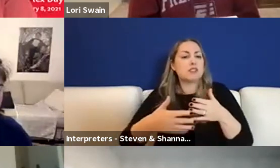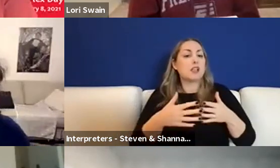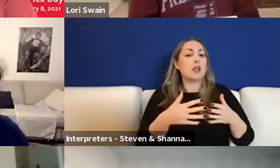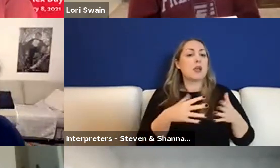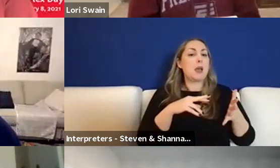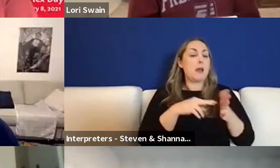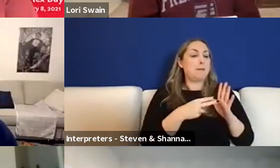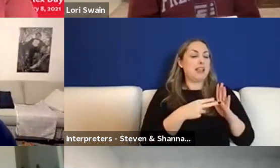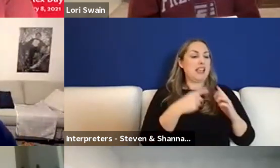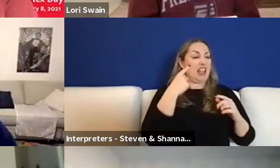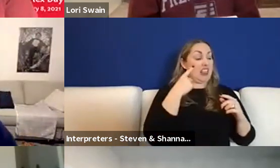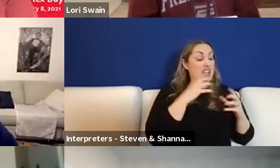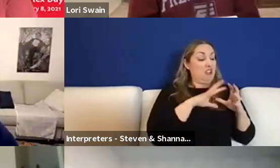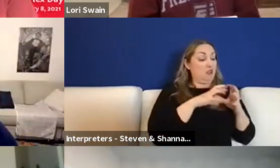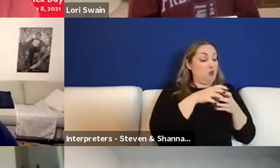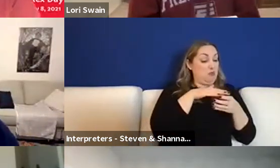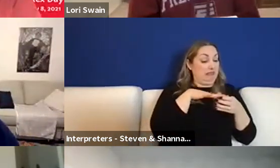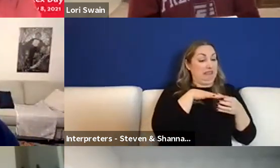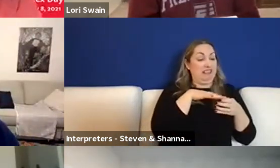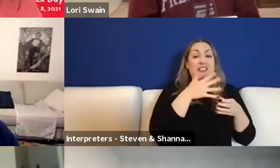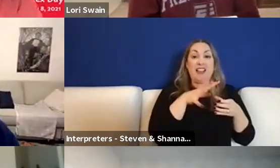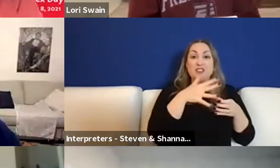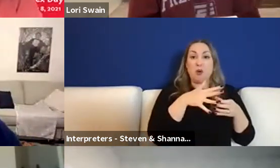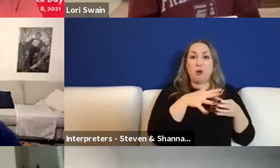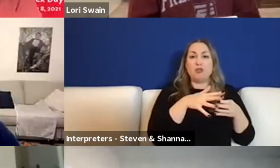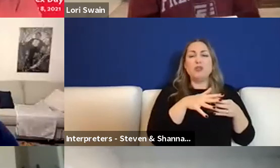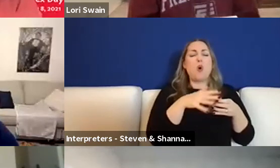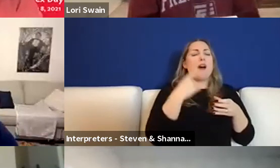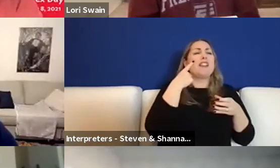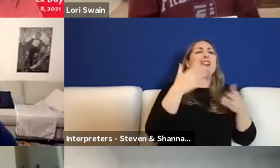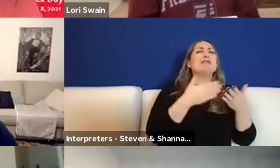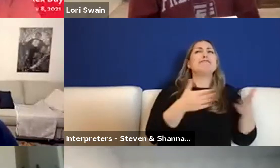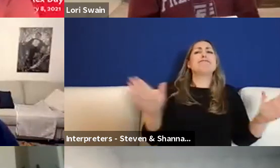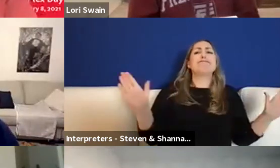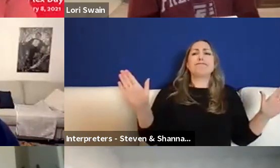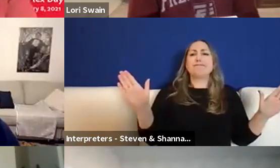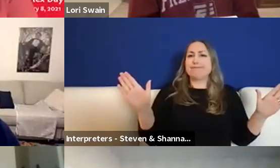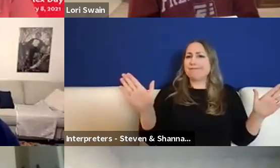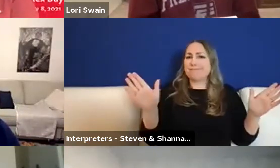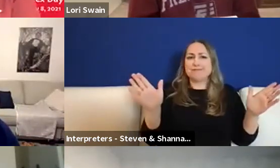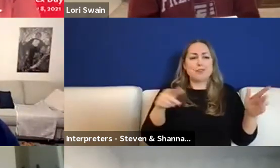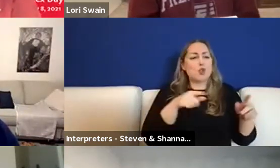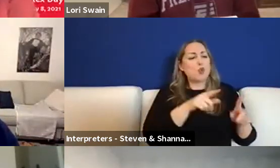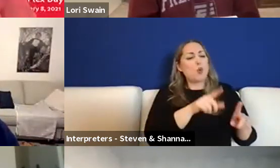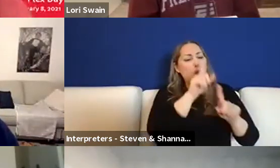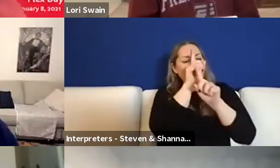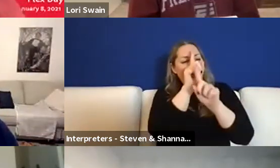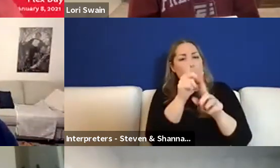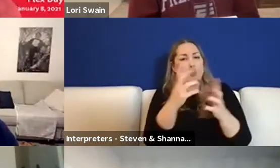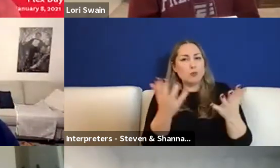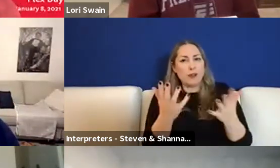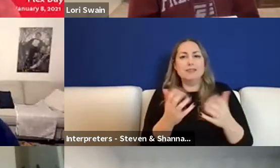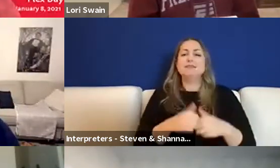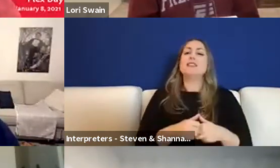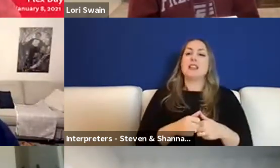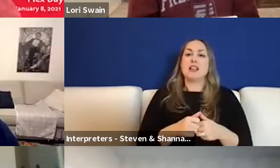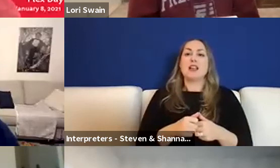that is locked into where it logically belongs. And so and one of the things about law, they put me where the other law is part